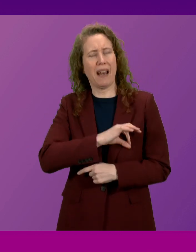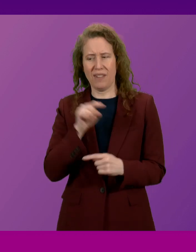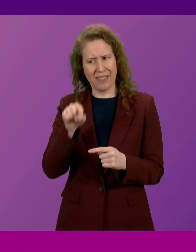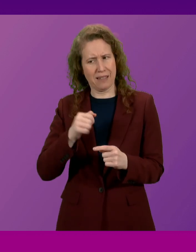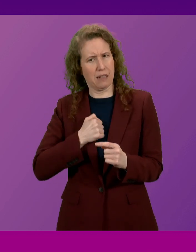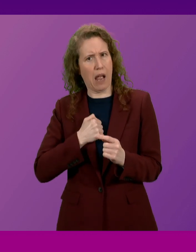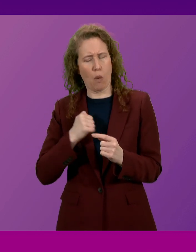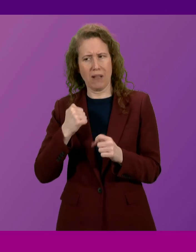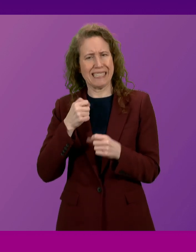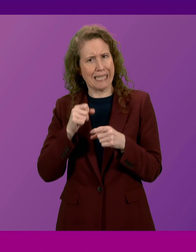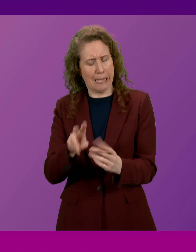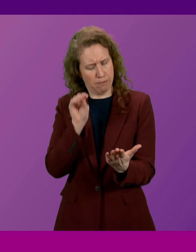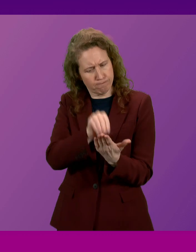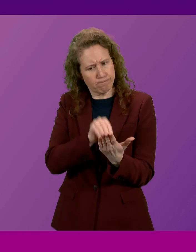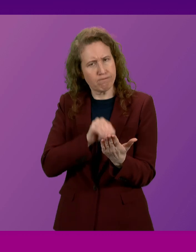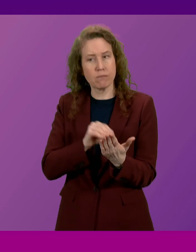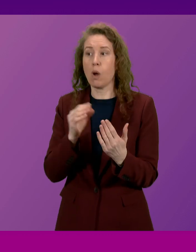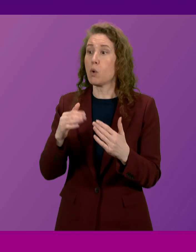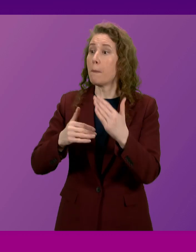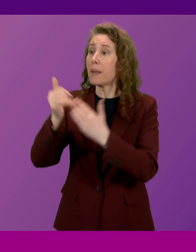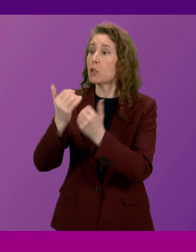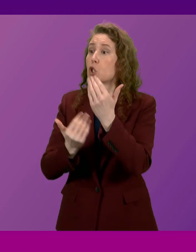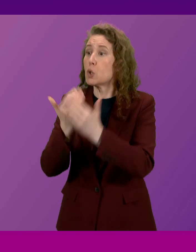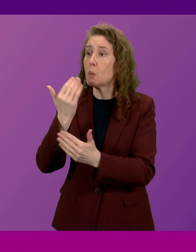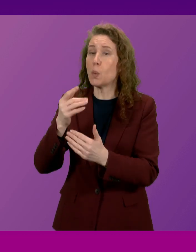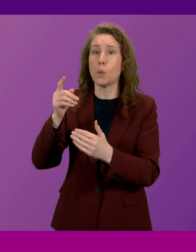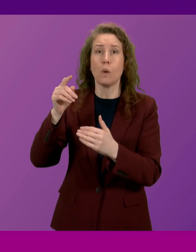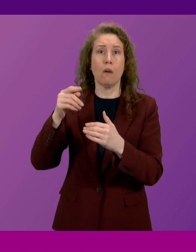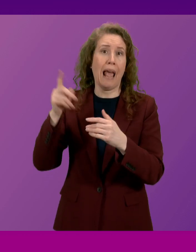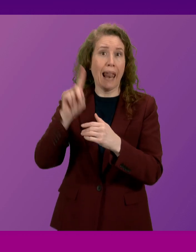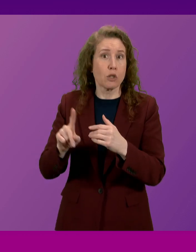that the Government has taken forward. If there are specific points that Katy